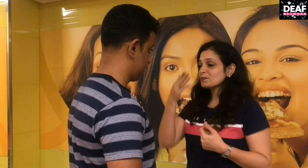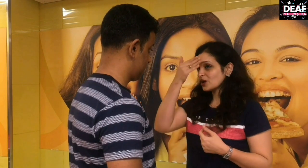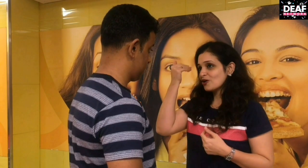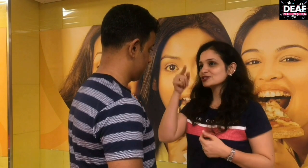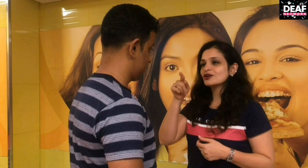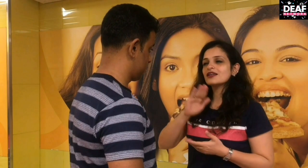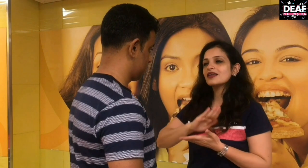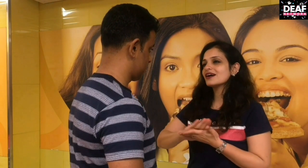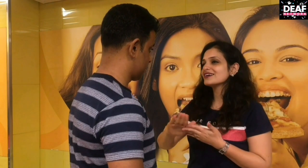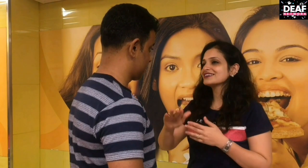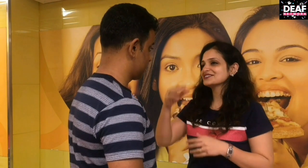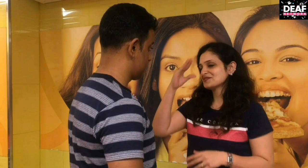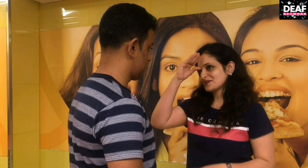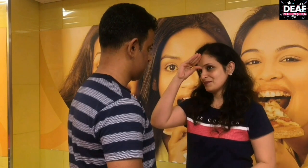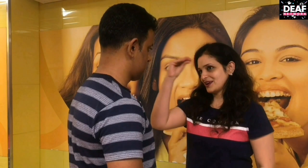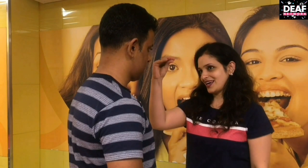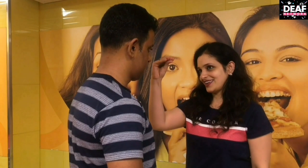Because you are nice man!